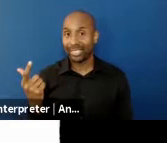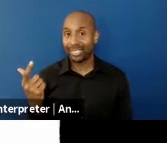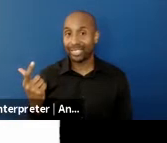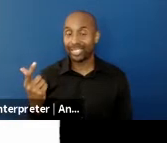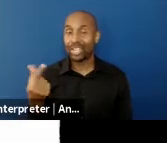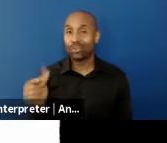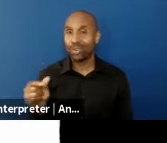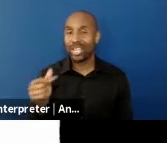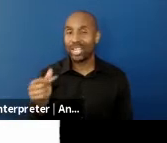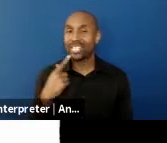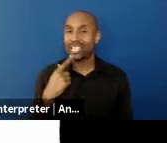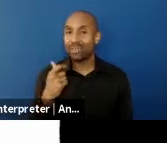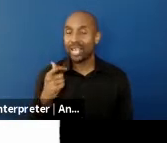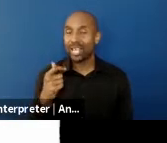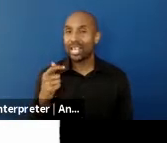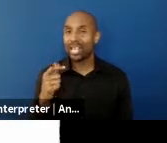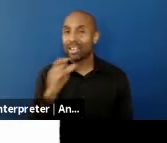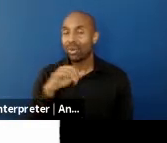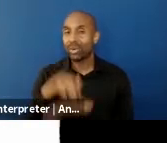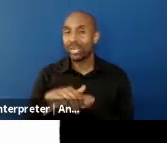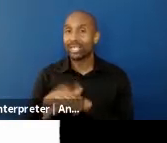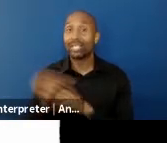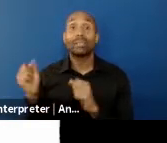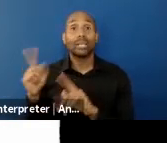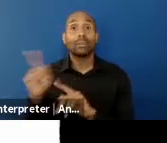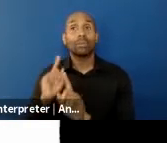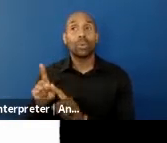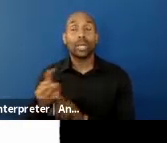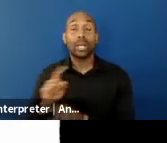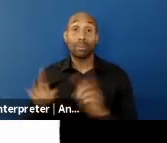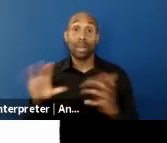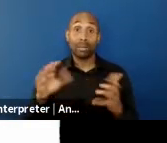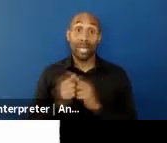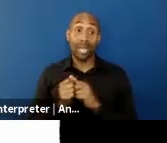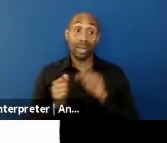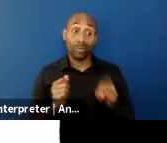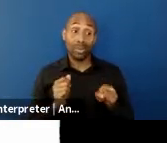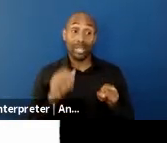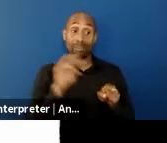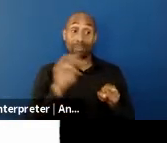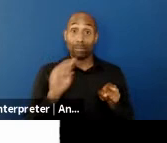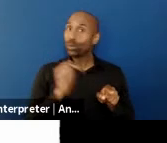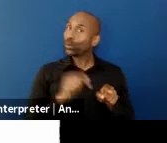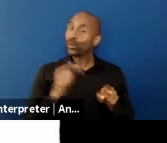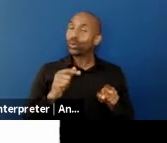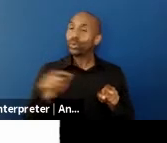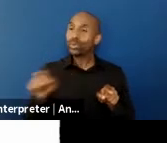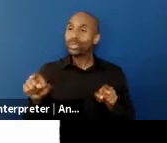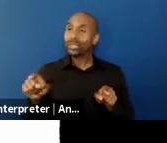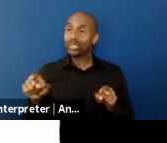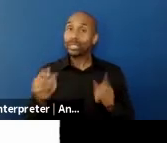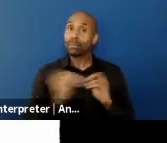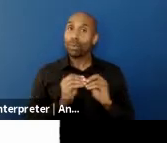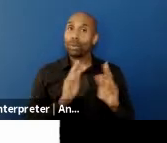I would go with my dad. My mom, we'd go to old market. I would ask why is it the old market?